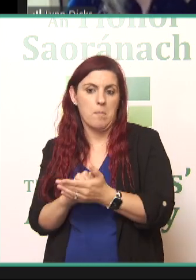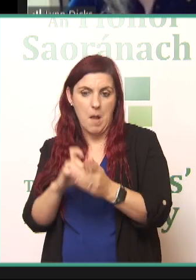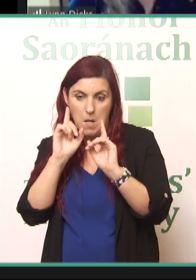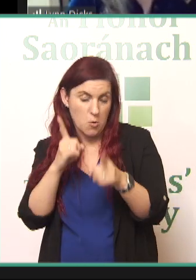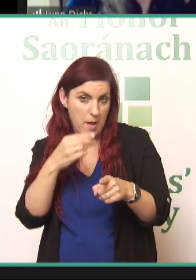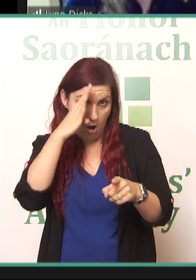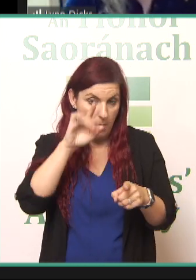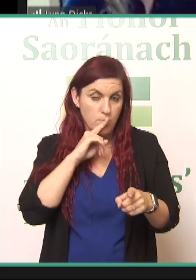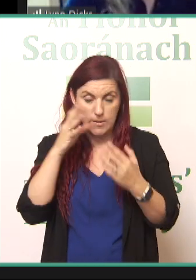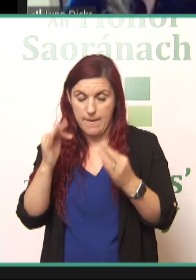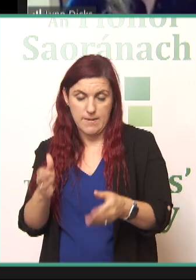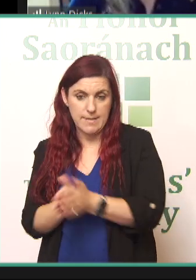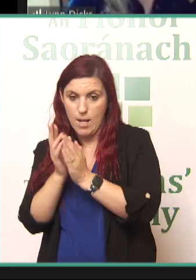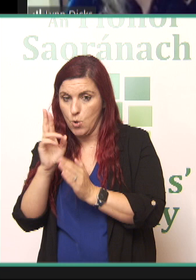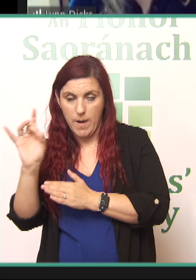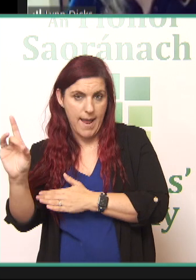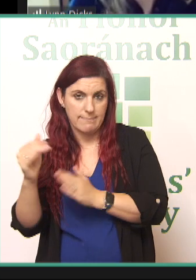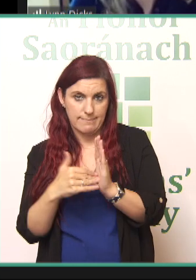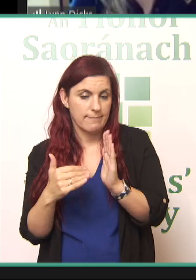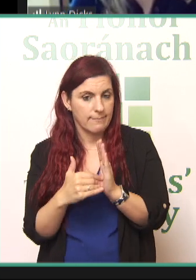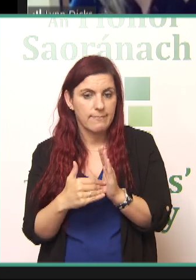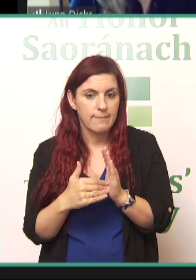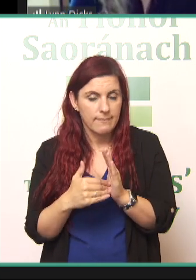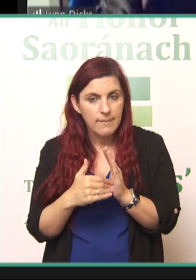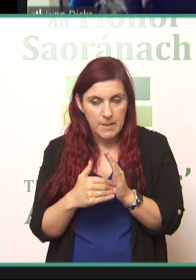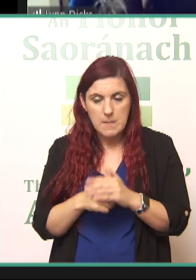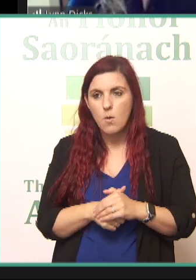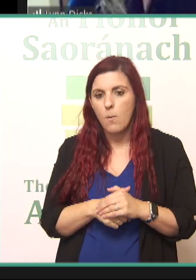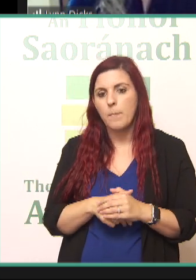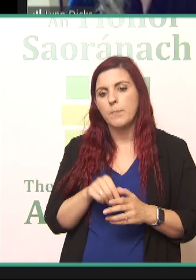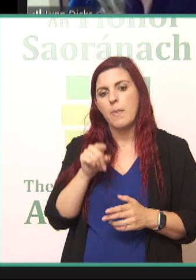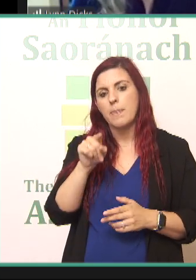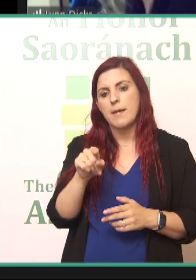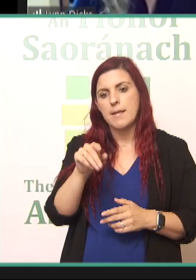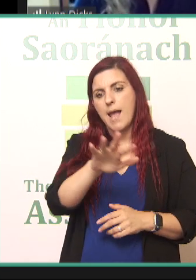Ireland but this is for export to Europe and North America in this landscape you have a lot of very